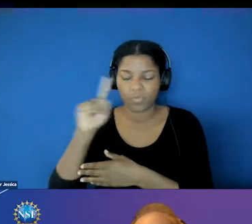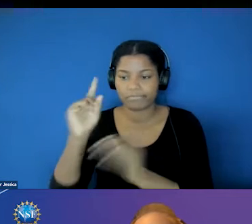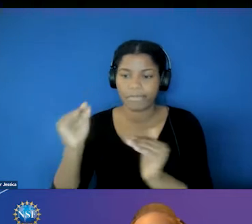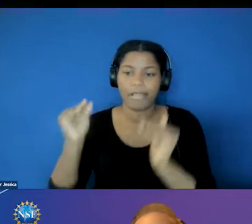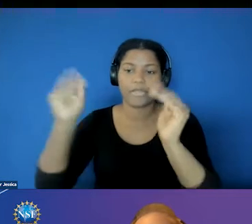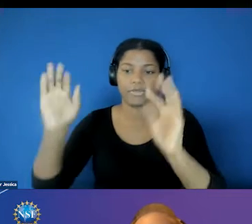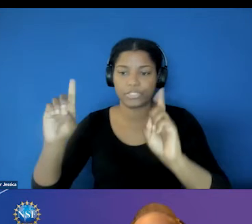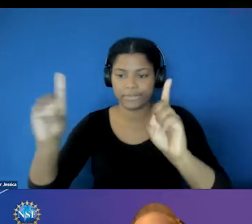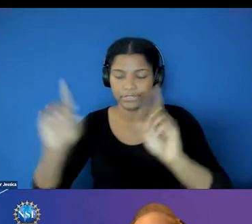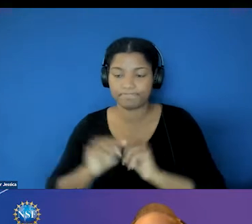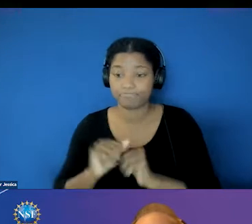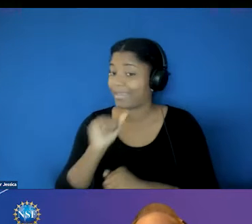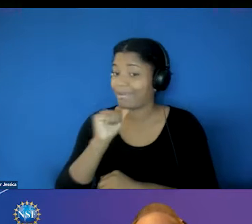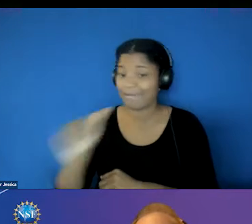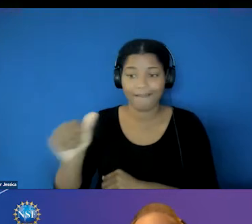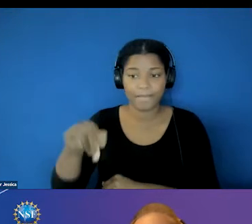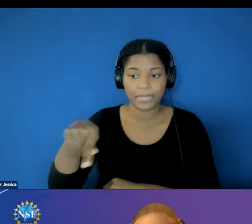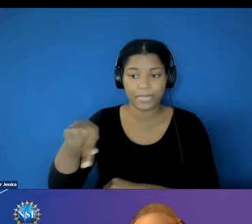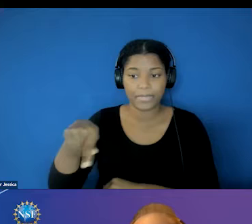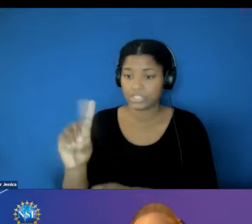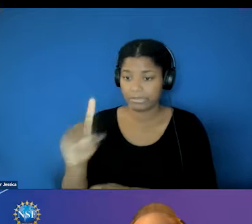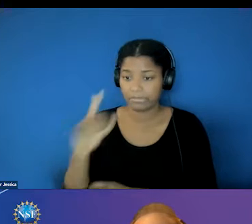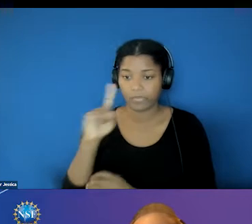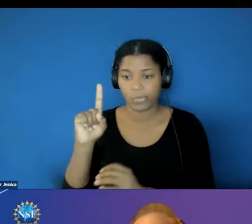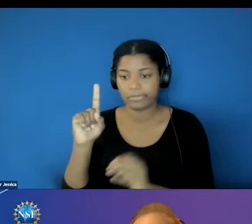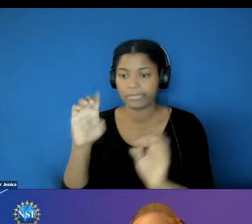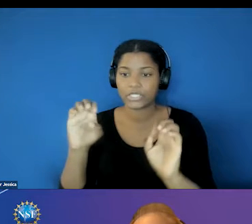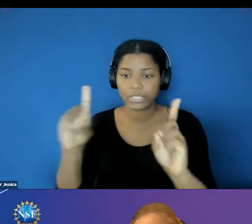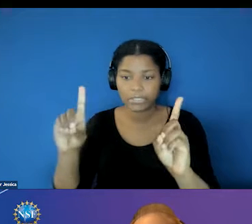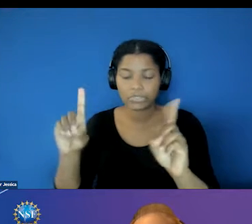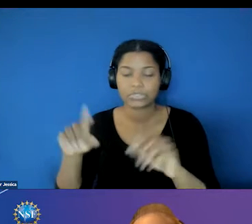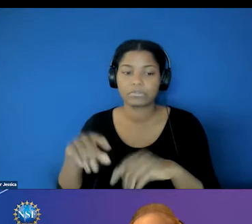Non-PhD granting institutions of higher education award fewer than 20,